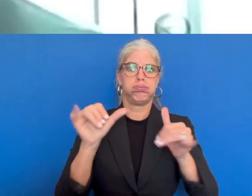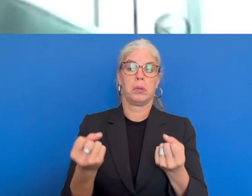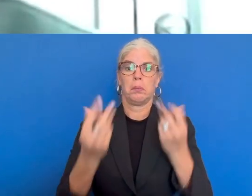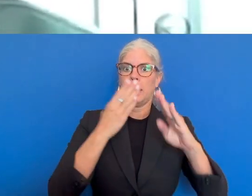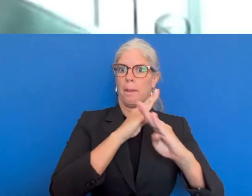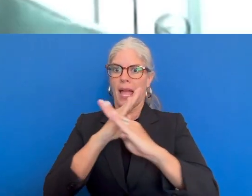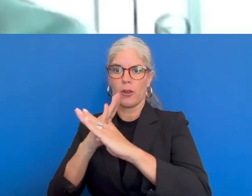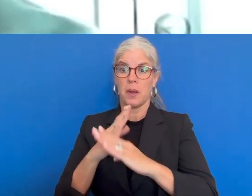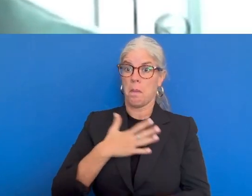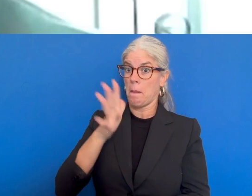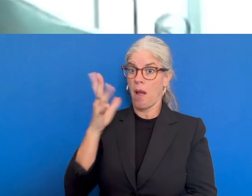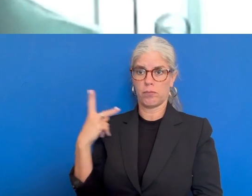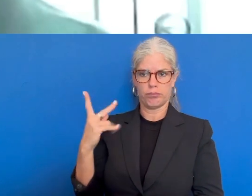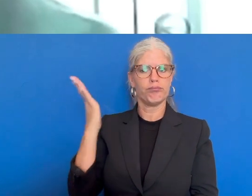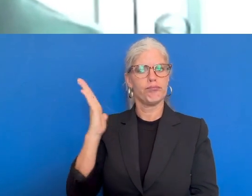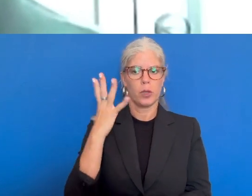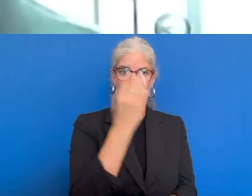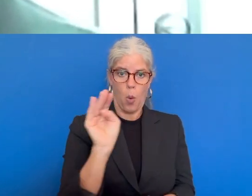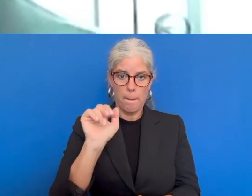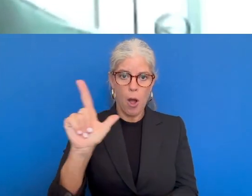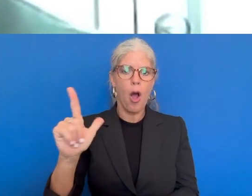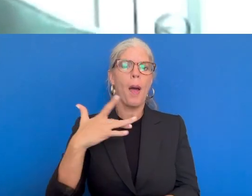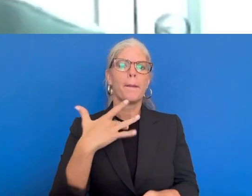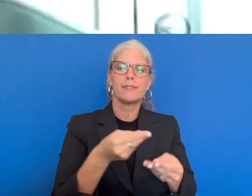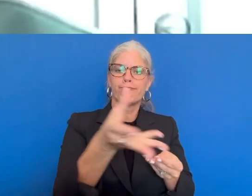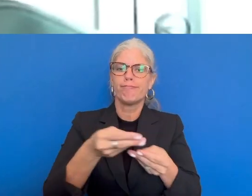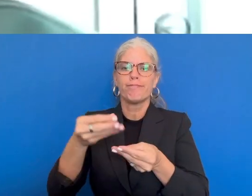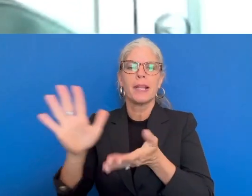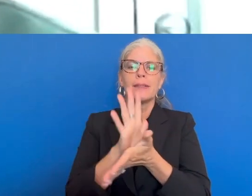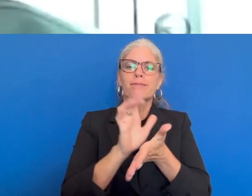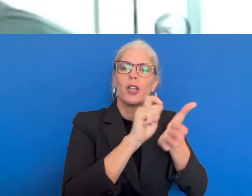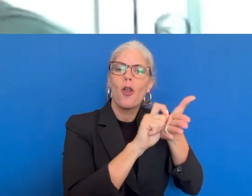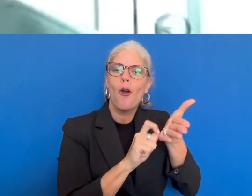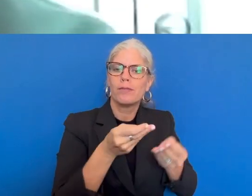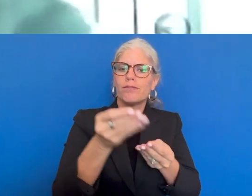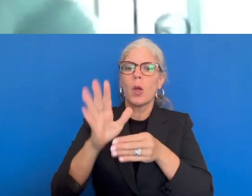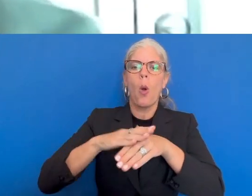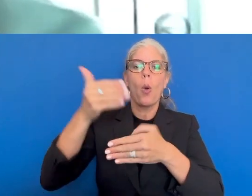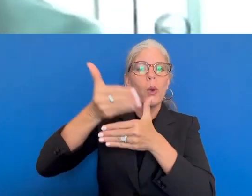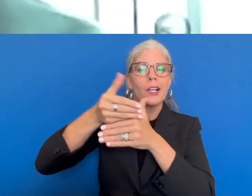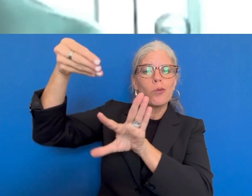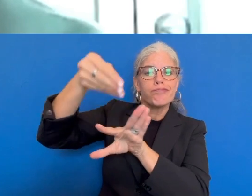My mom and I used to go to the mall and pass out handwritten notes on windows of cars, there weren't many parking places,